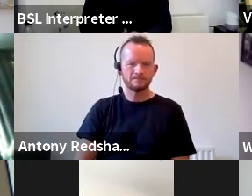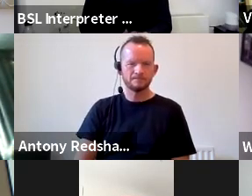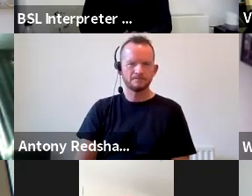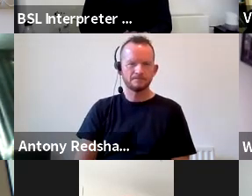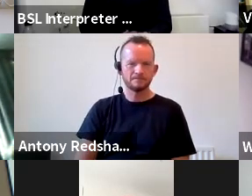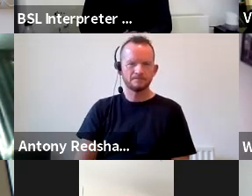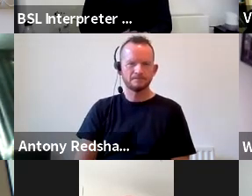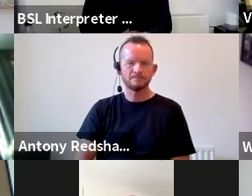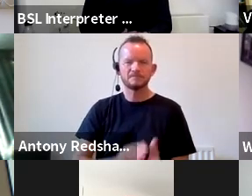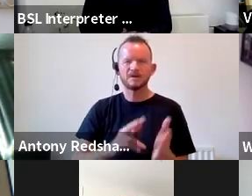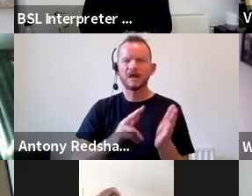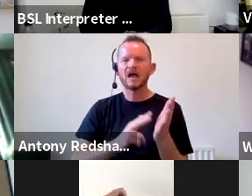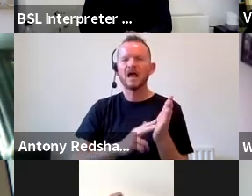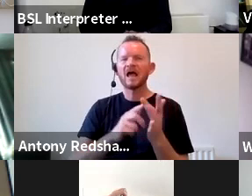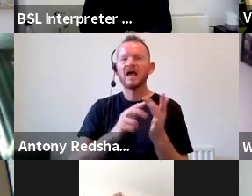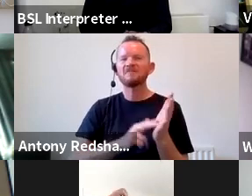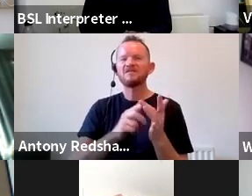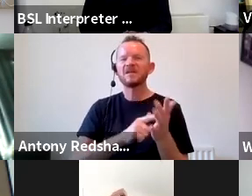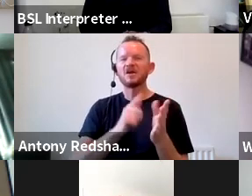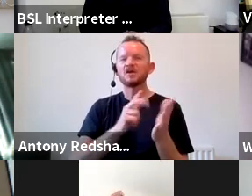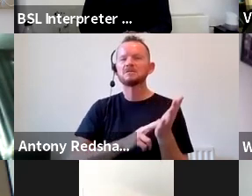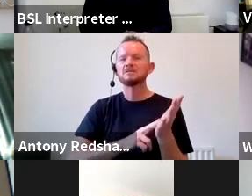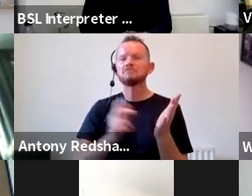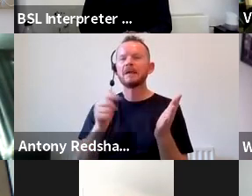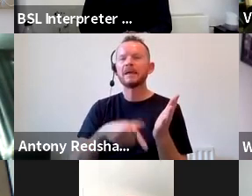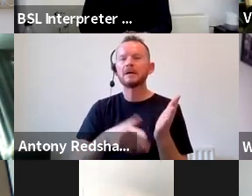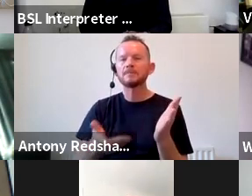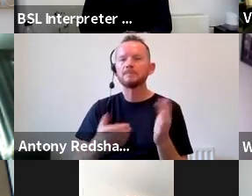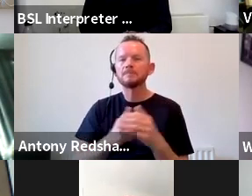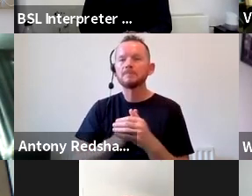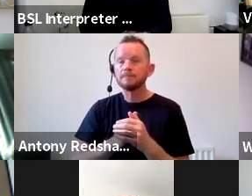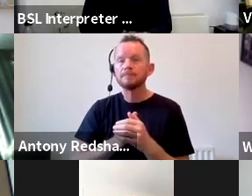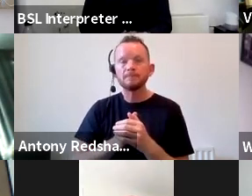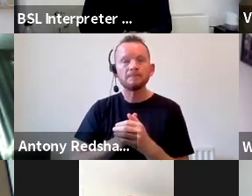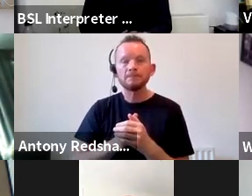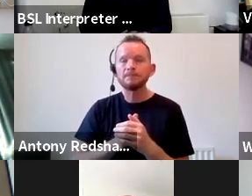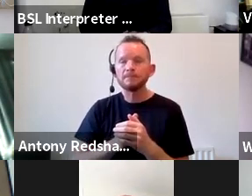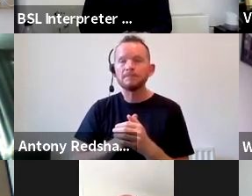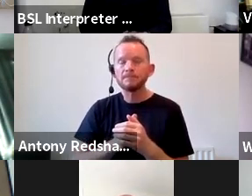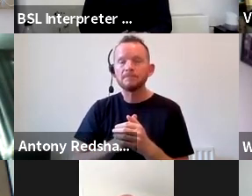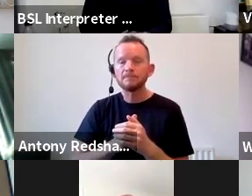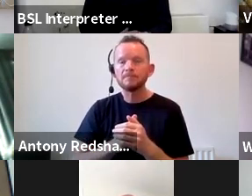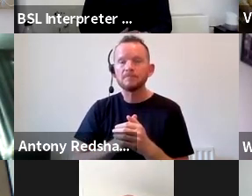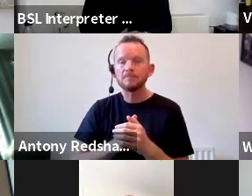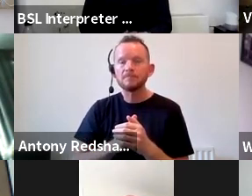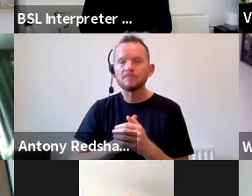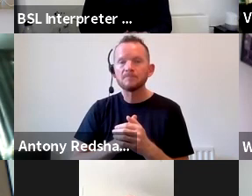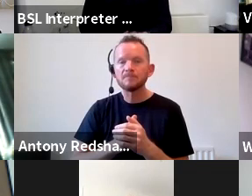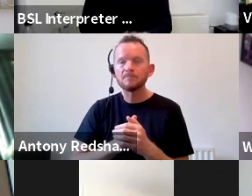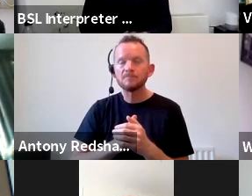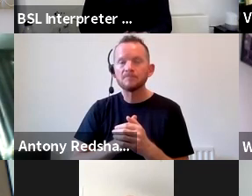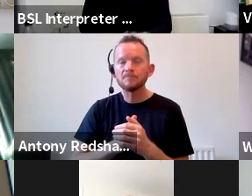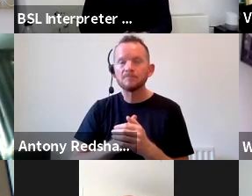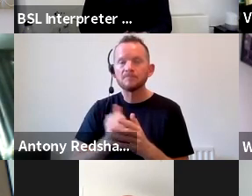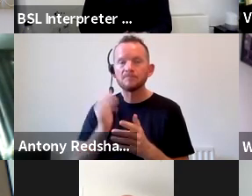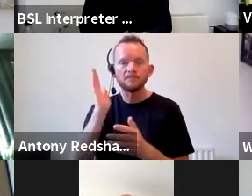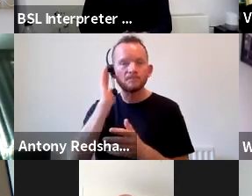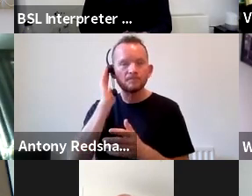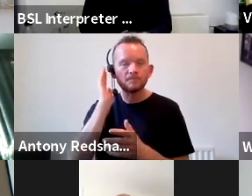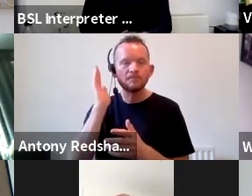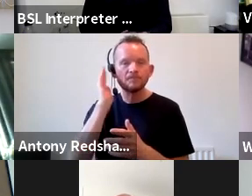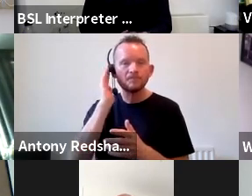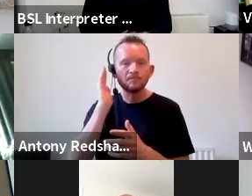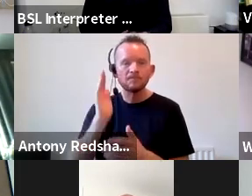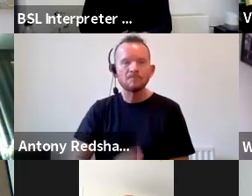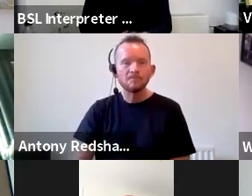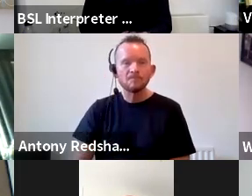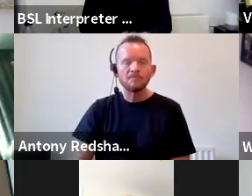is Vivian Vivian here.